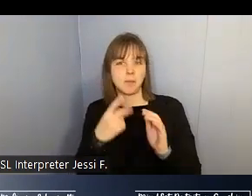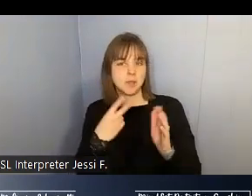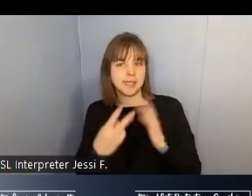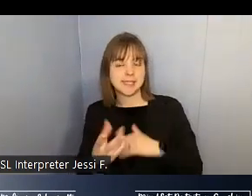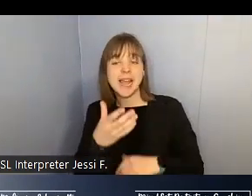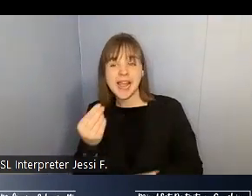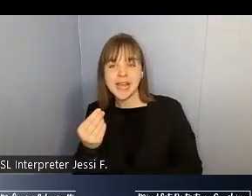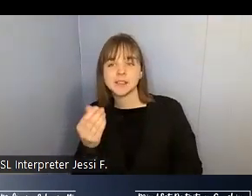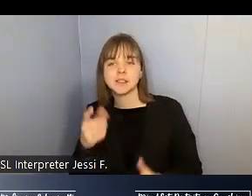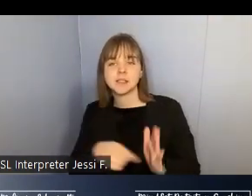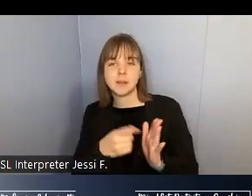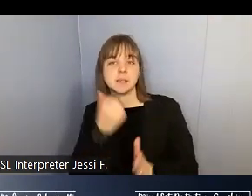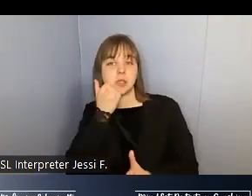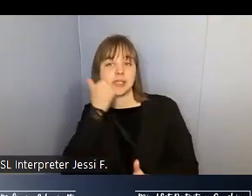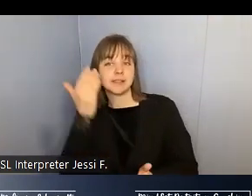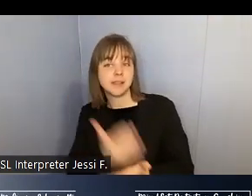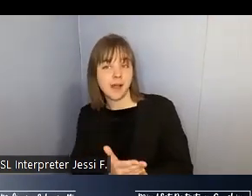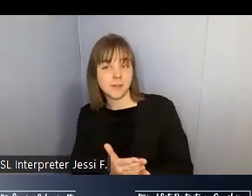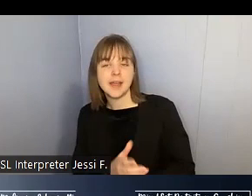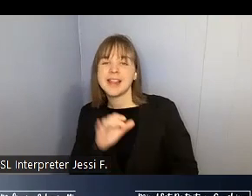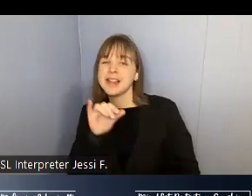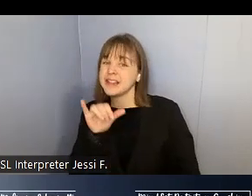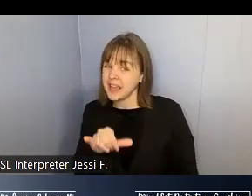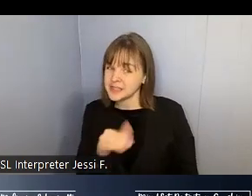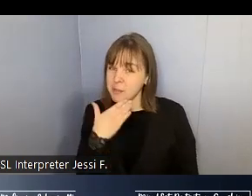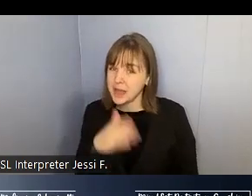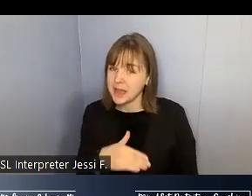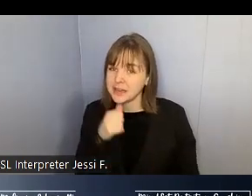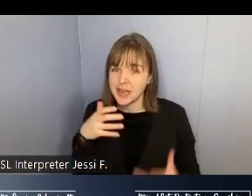That's telling you something is wrong. Right your hair starts to fall out or thin out and gets really brittle.